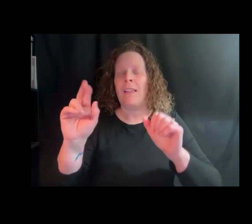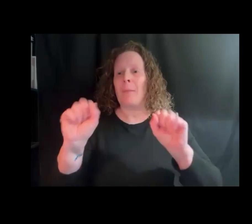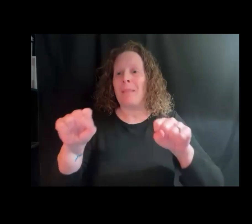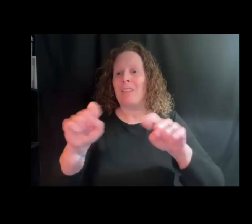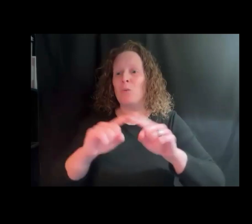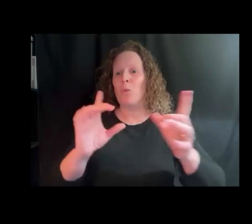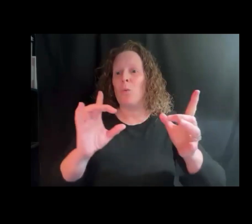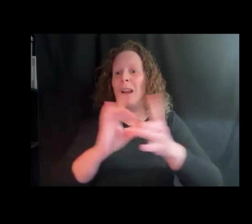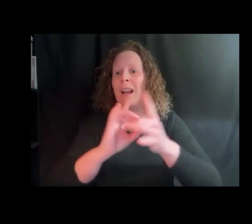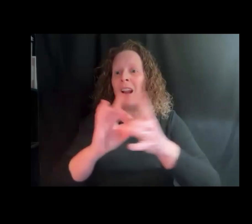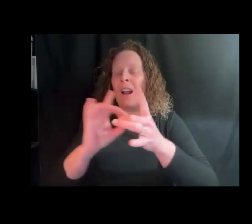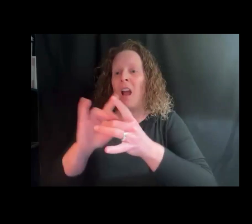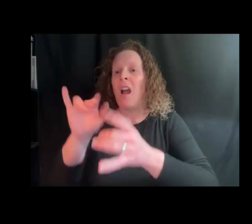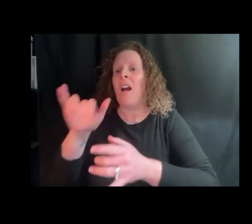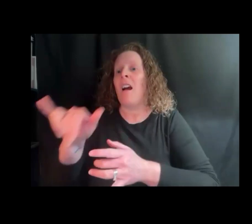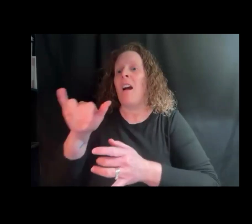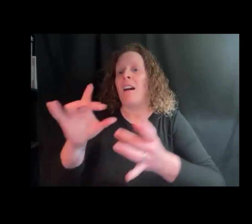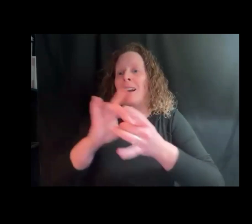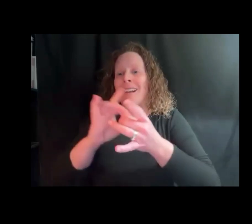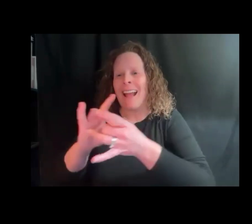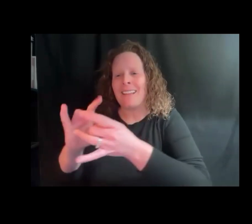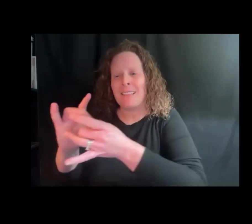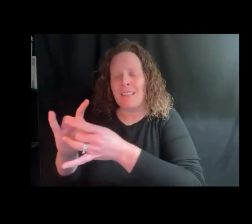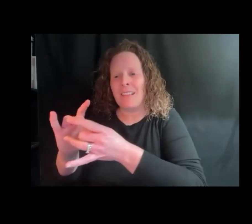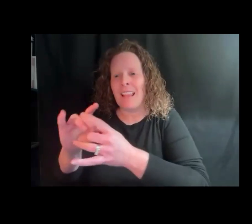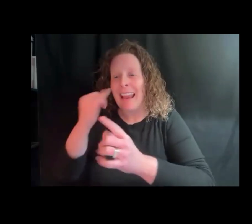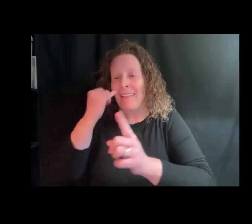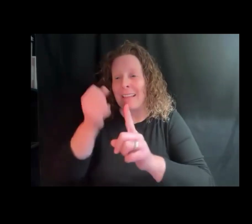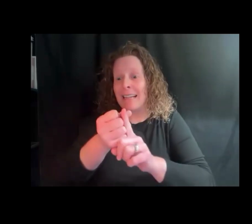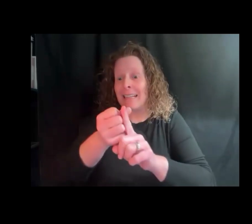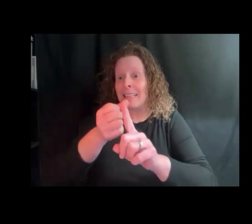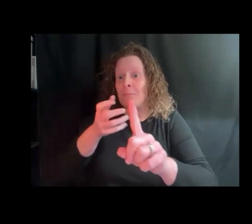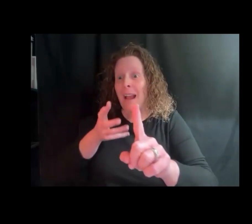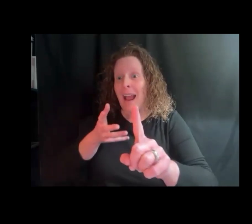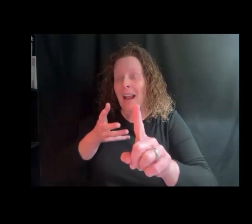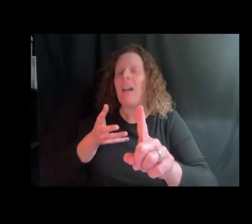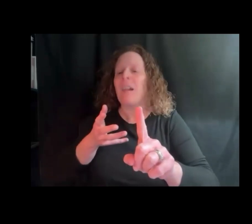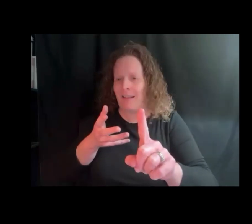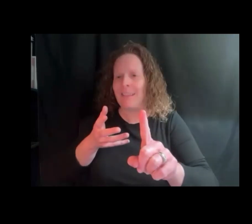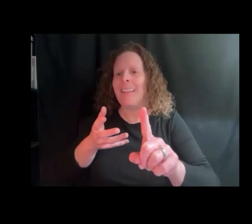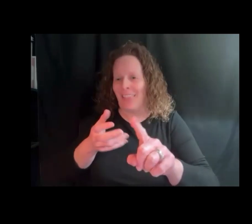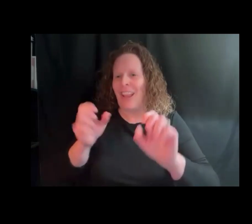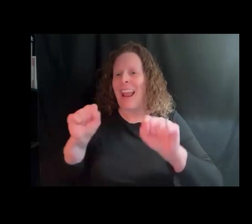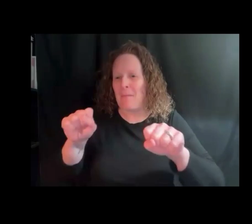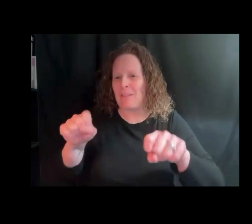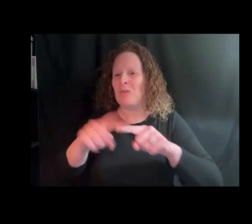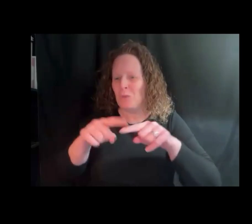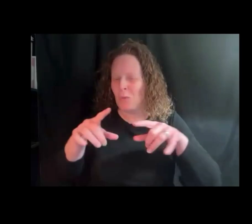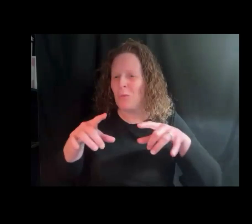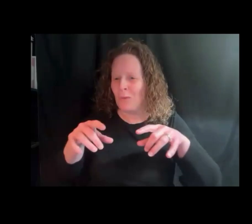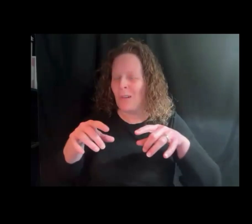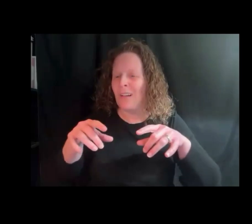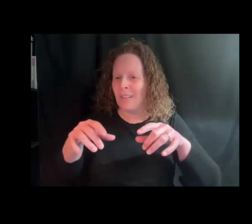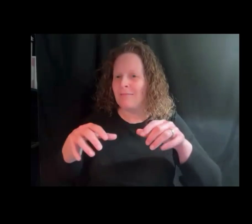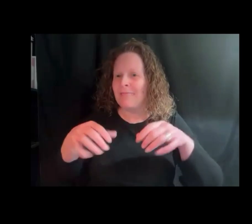have background knowledge that brings them into the reference to the word in the same way